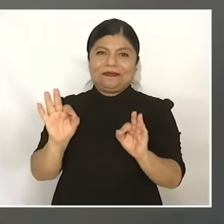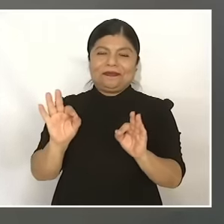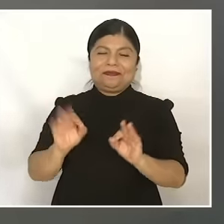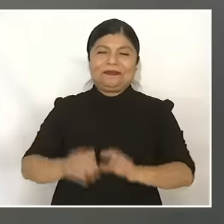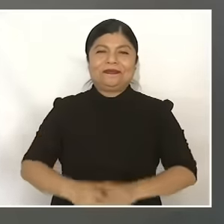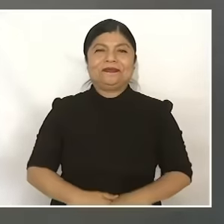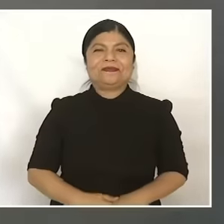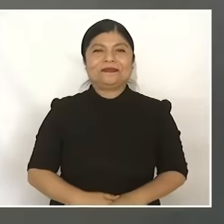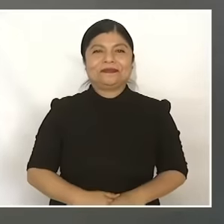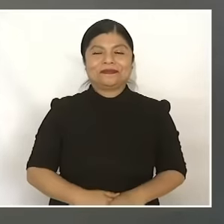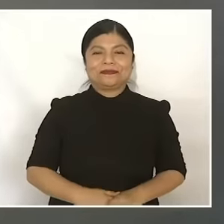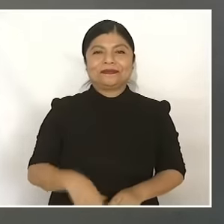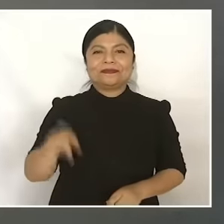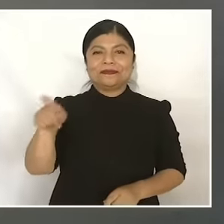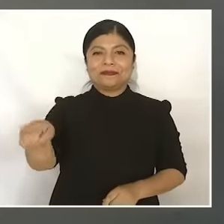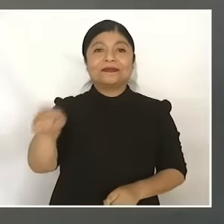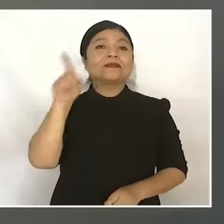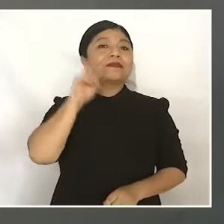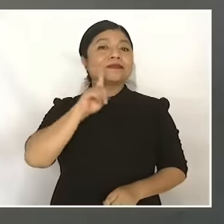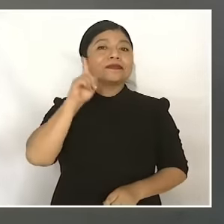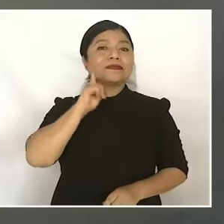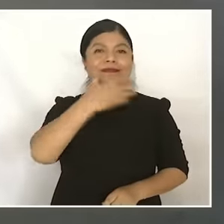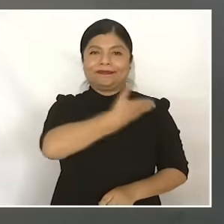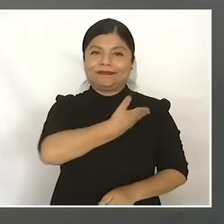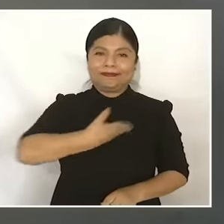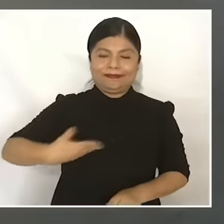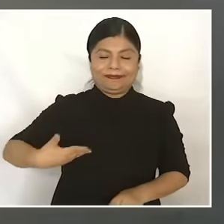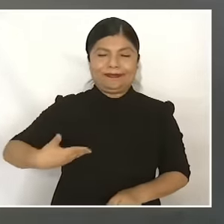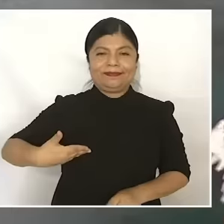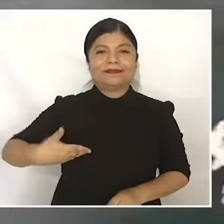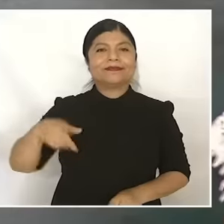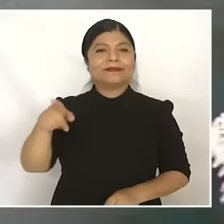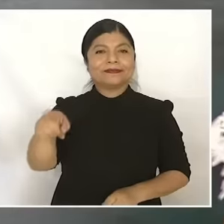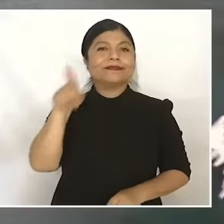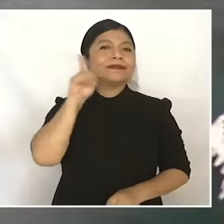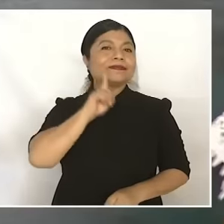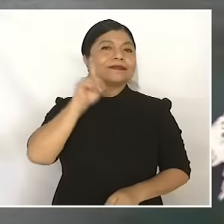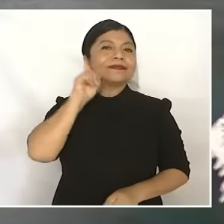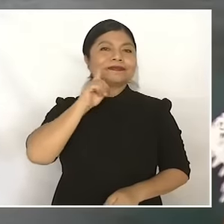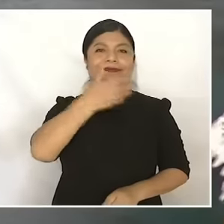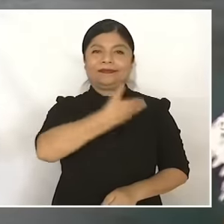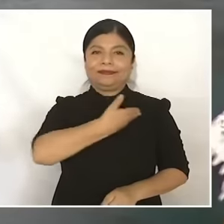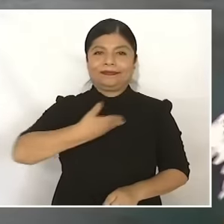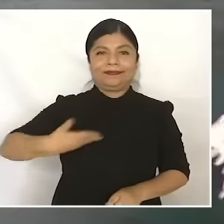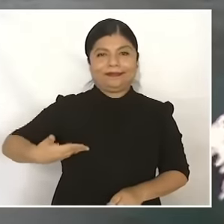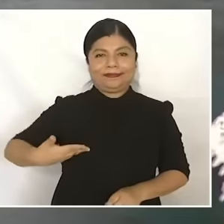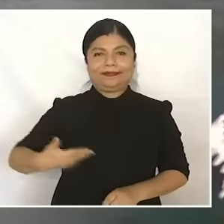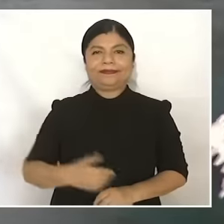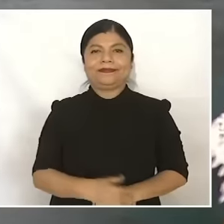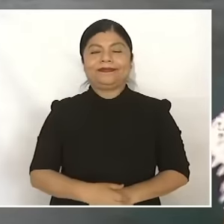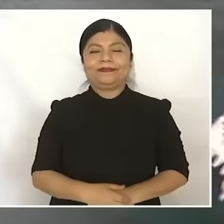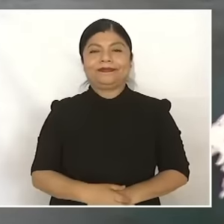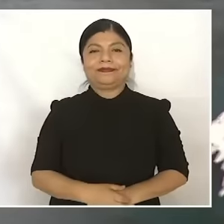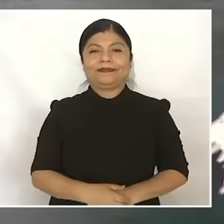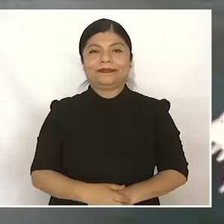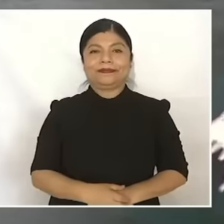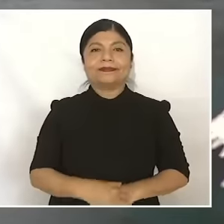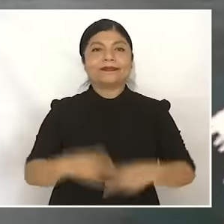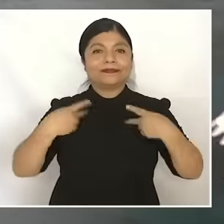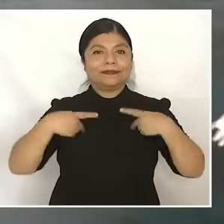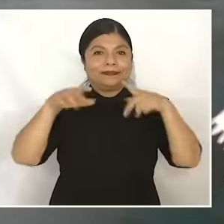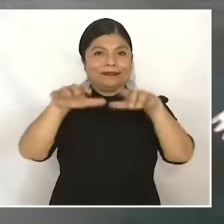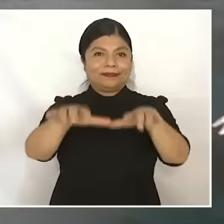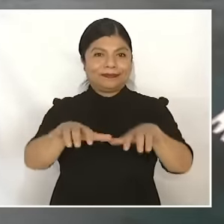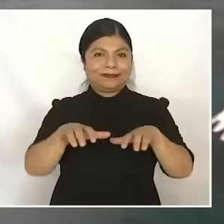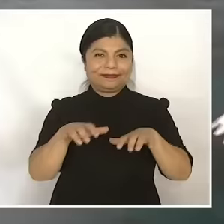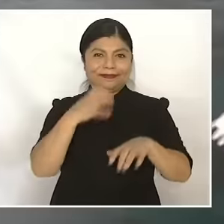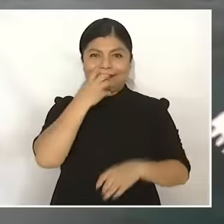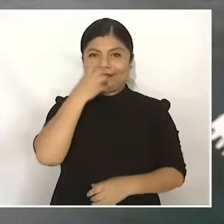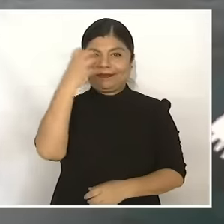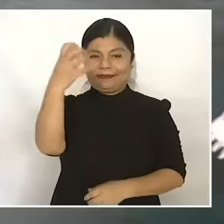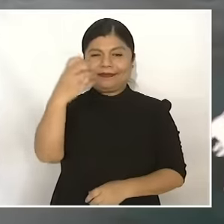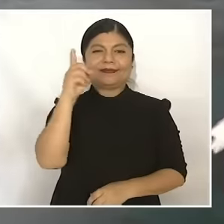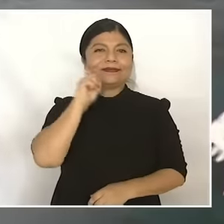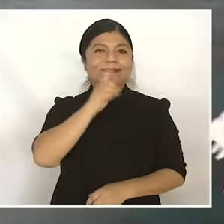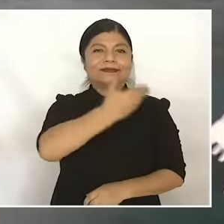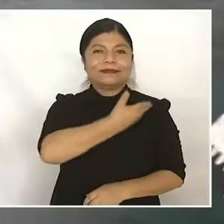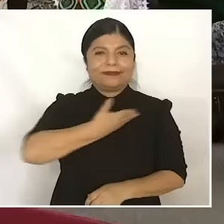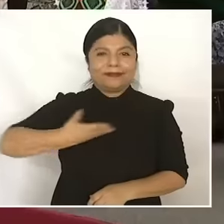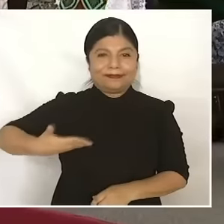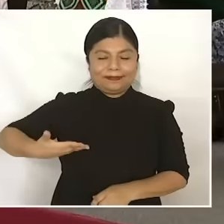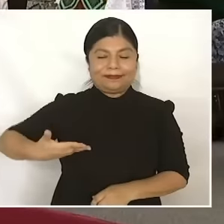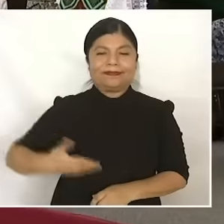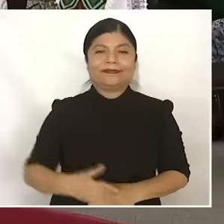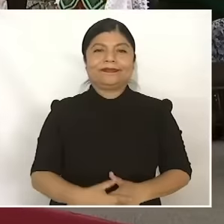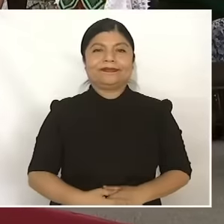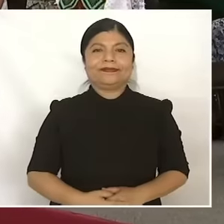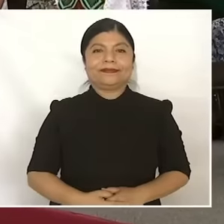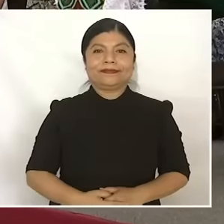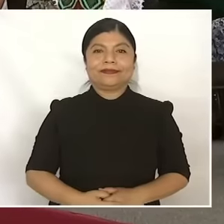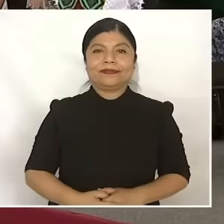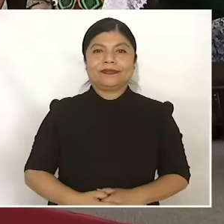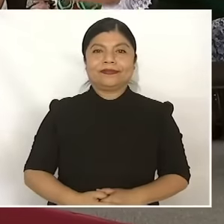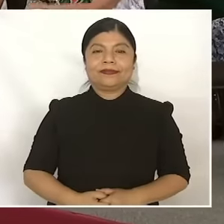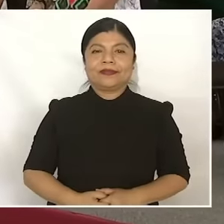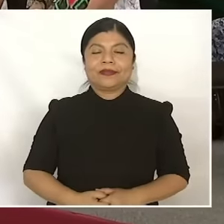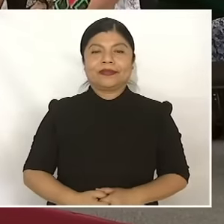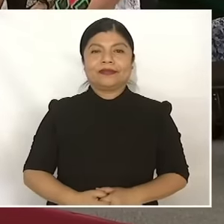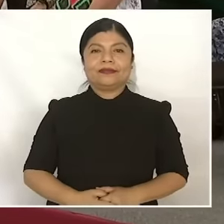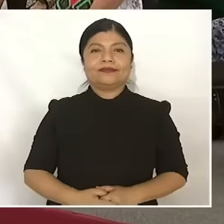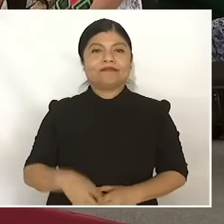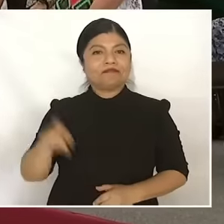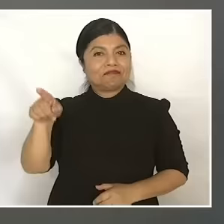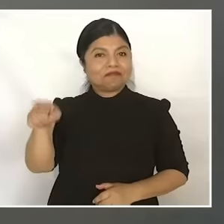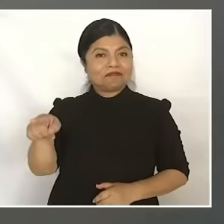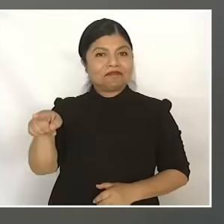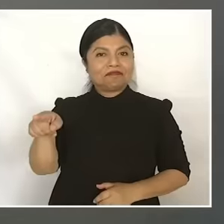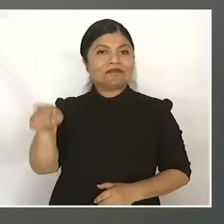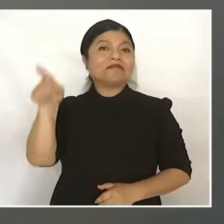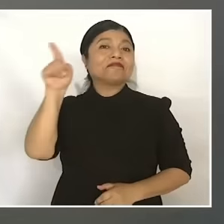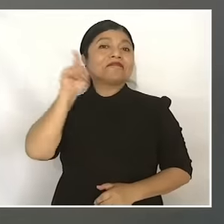president president president president president president prepared yesterday I said it